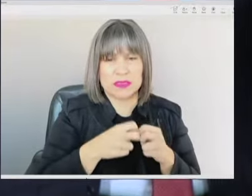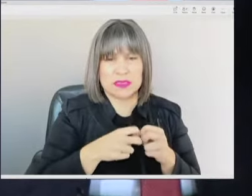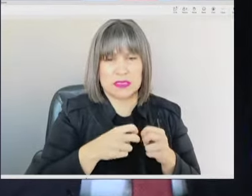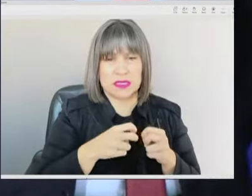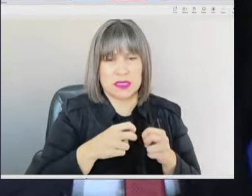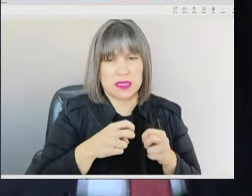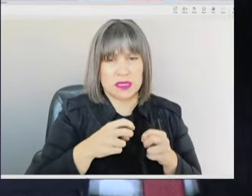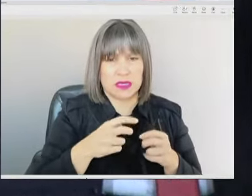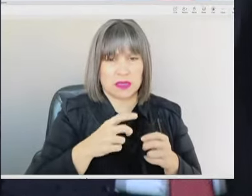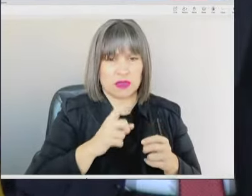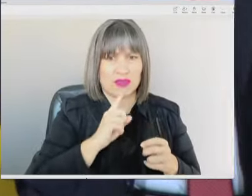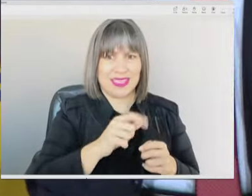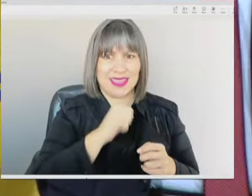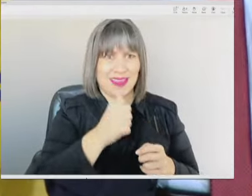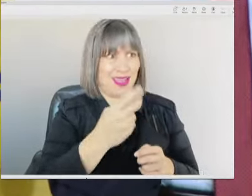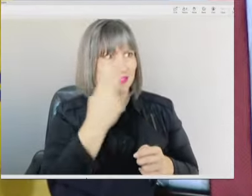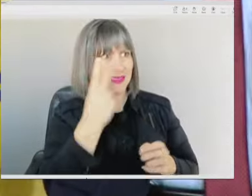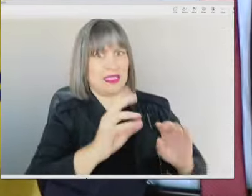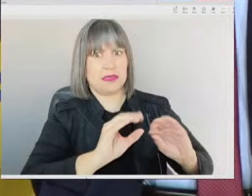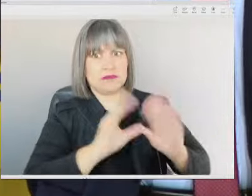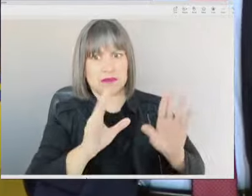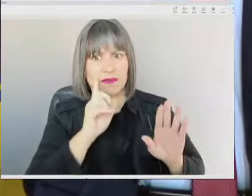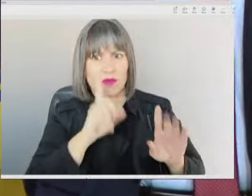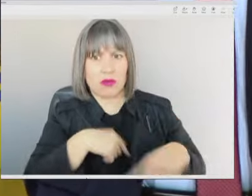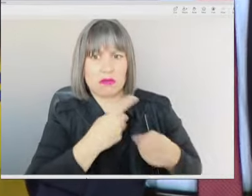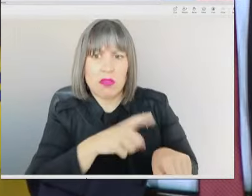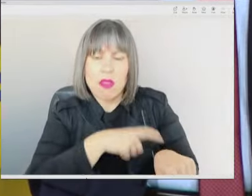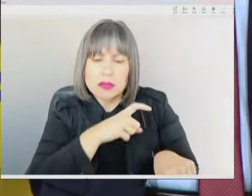under-managed for a longer period of time. But the problems you saw in Minnesota,